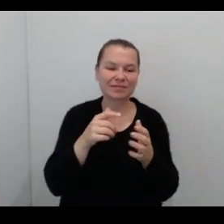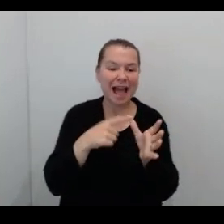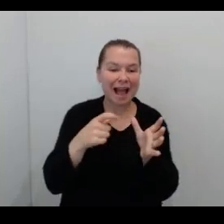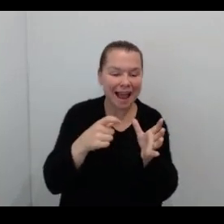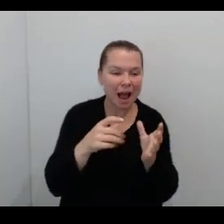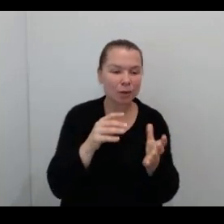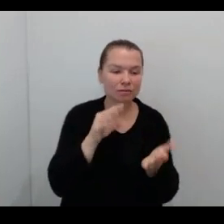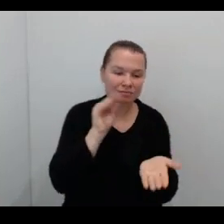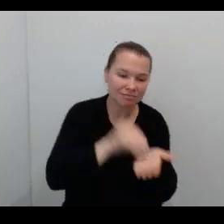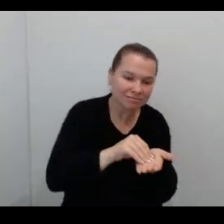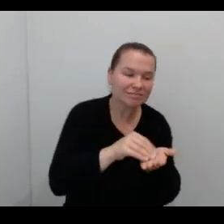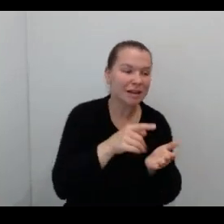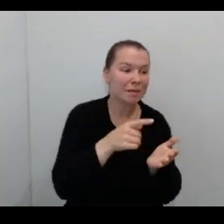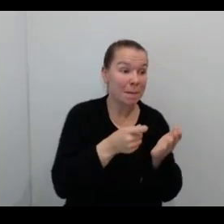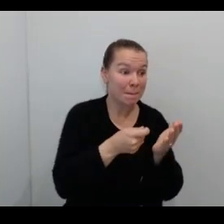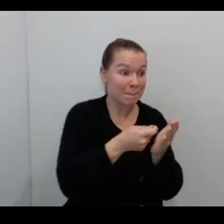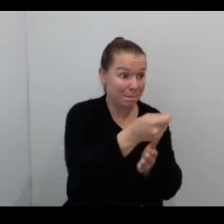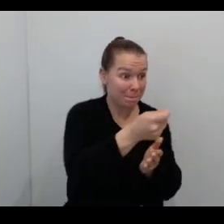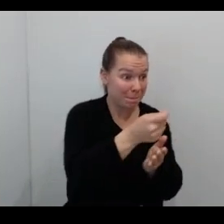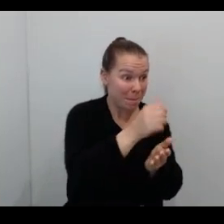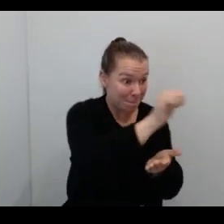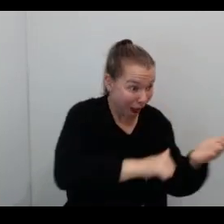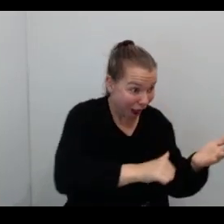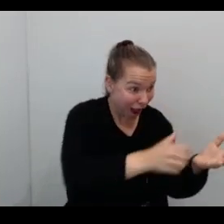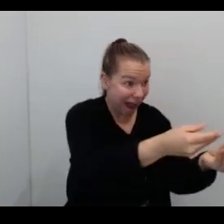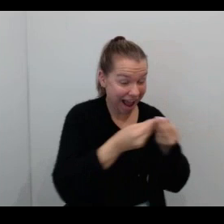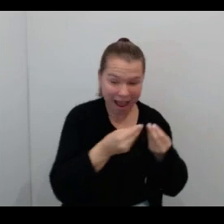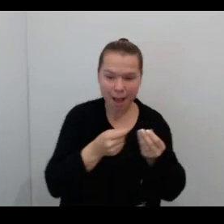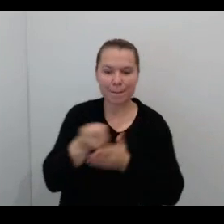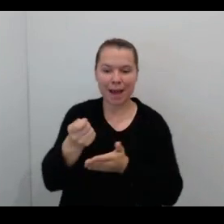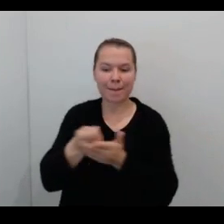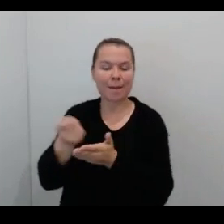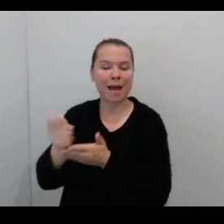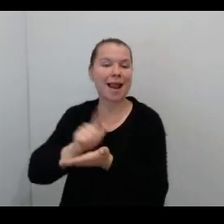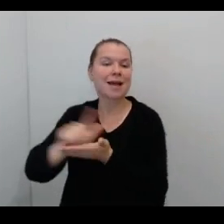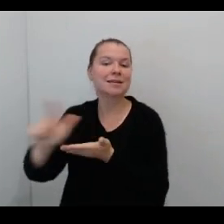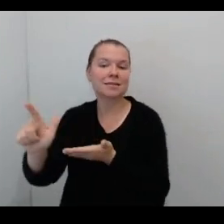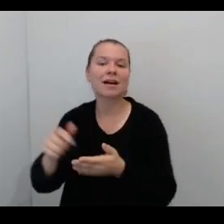Let's dive into mortgages. Yeah. You thought you'd escaped the polls.